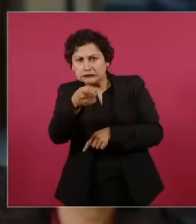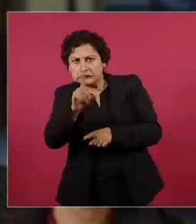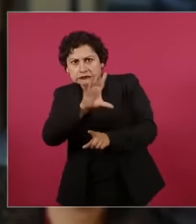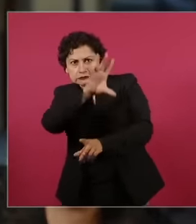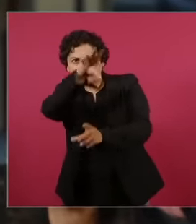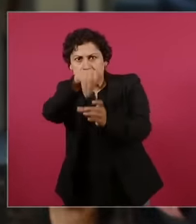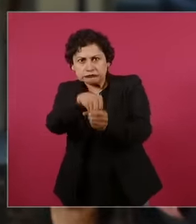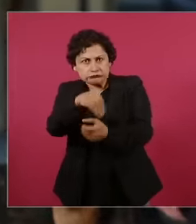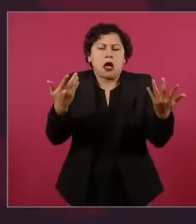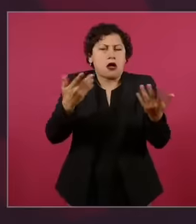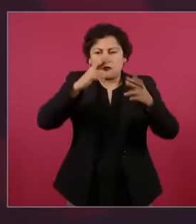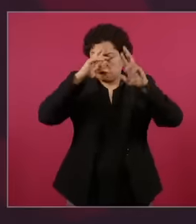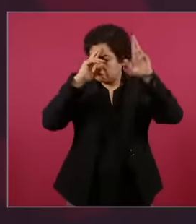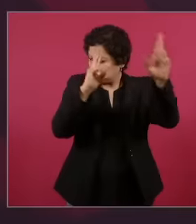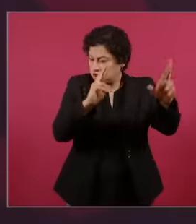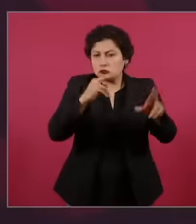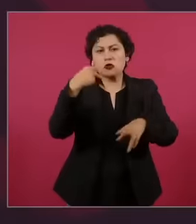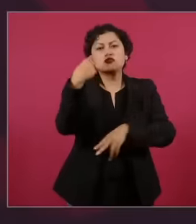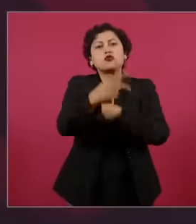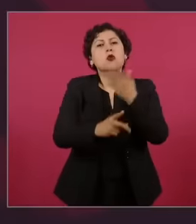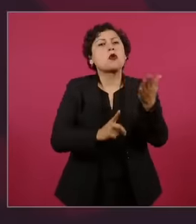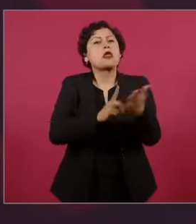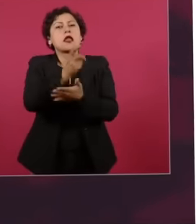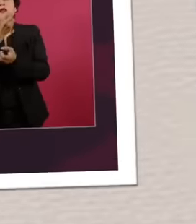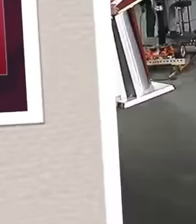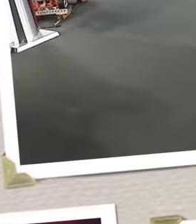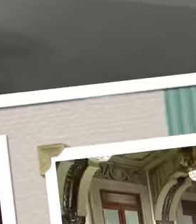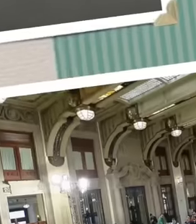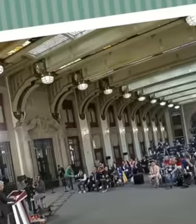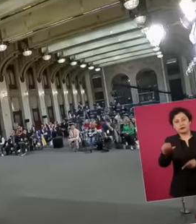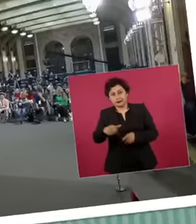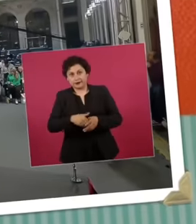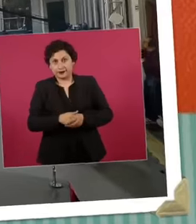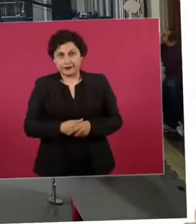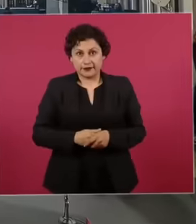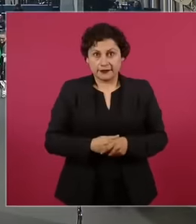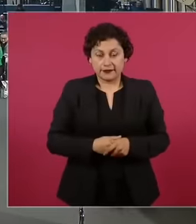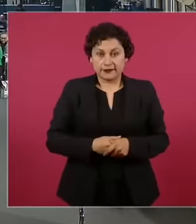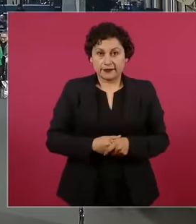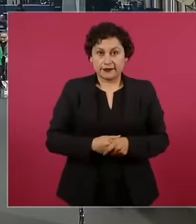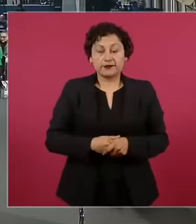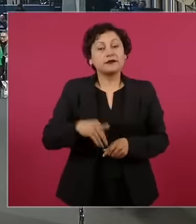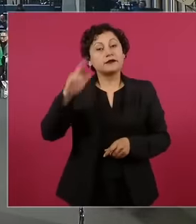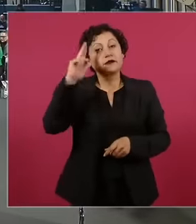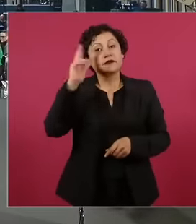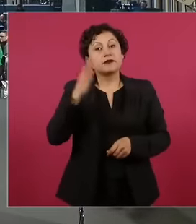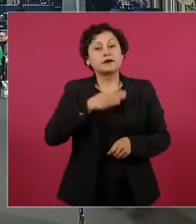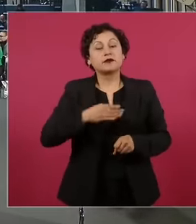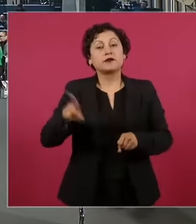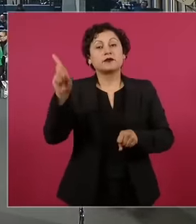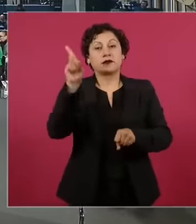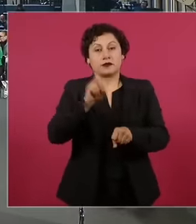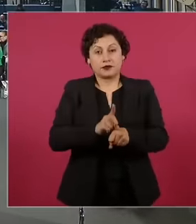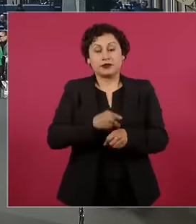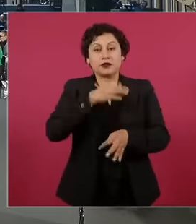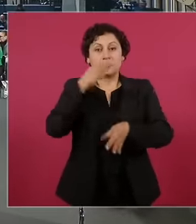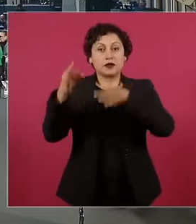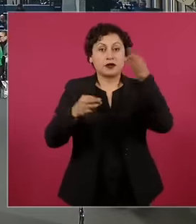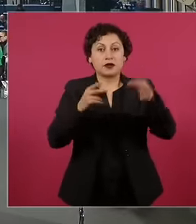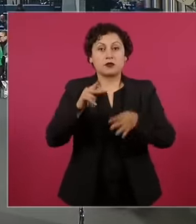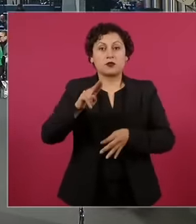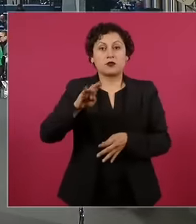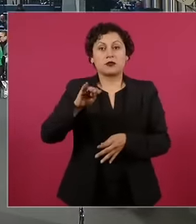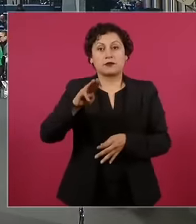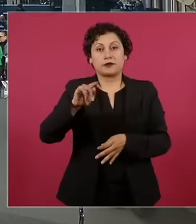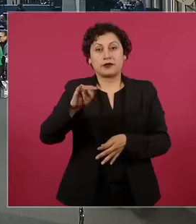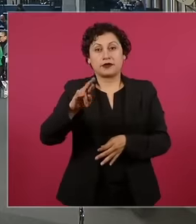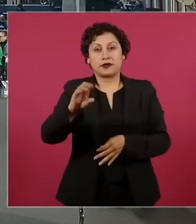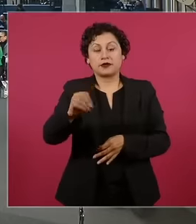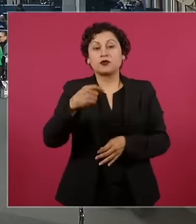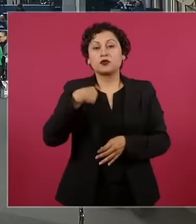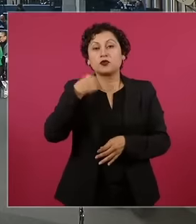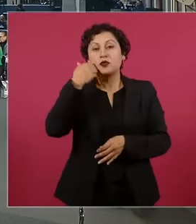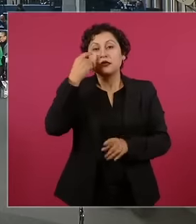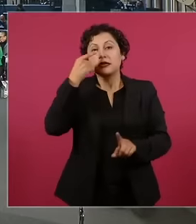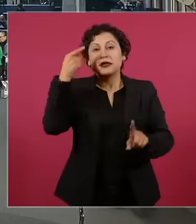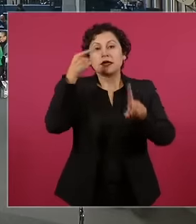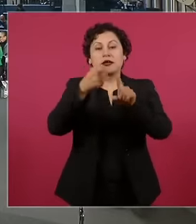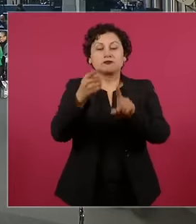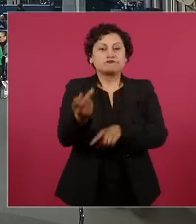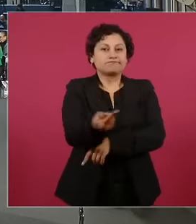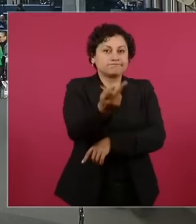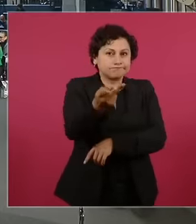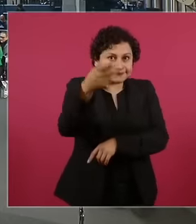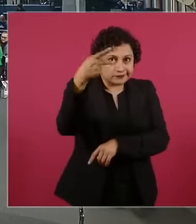Spanish reporter Hello, good morning José Leño de Petro wanted to point out about Your opinion after